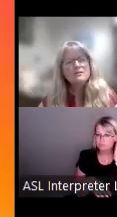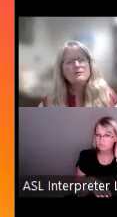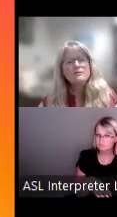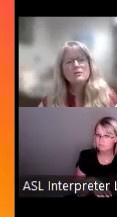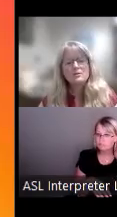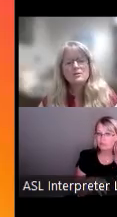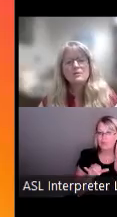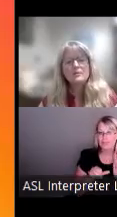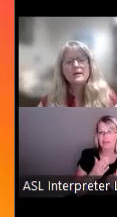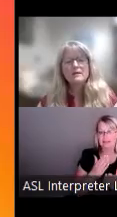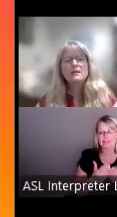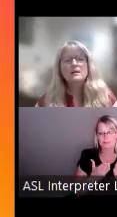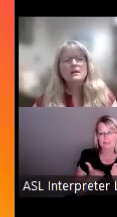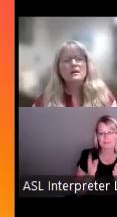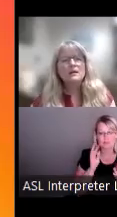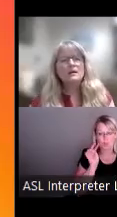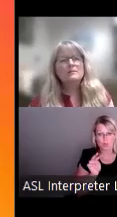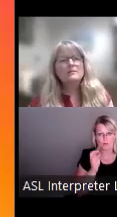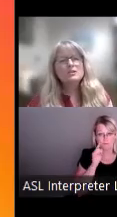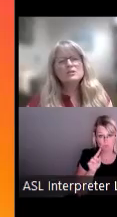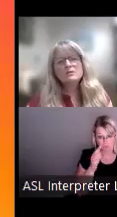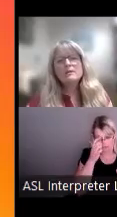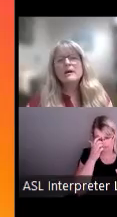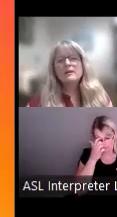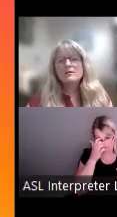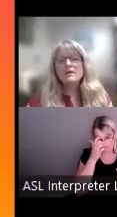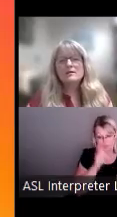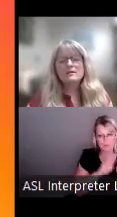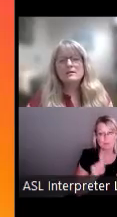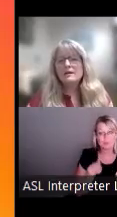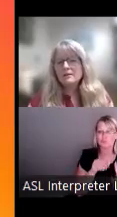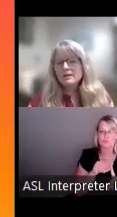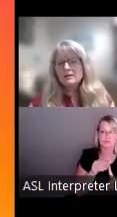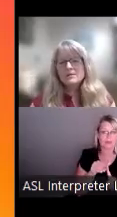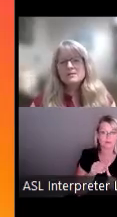to look for too, but just a reminder that not every kid with